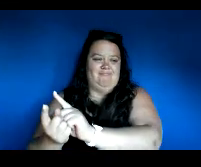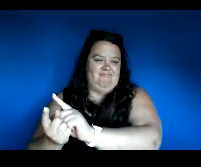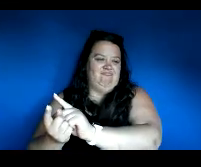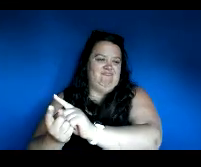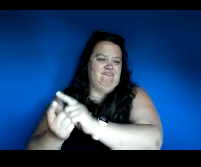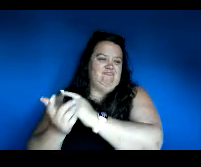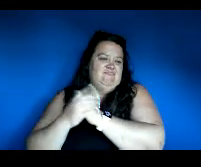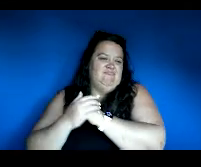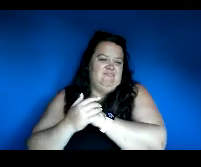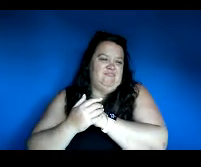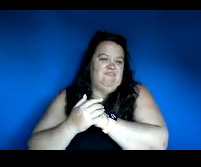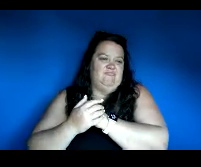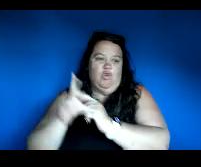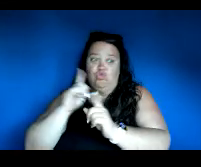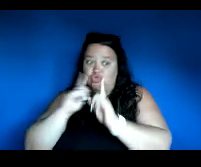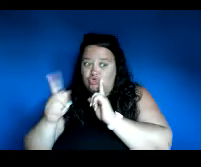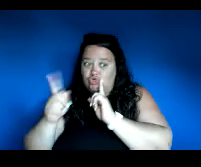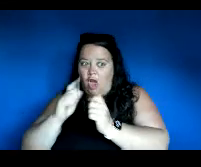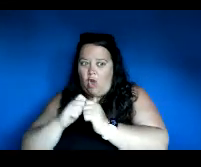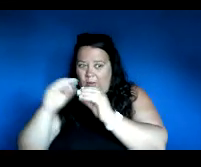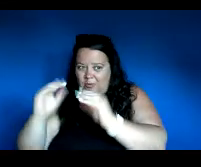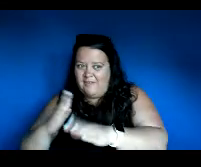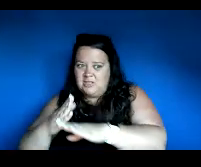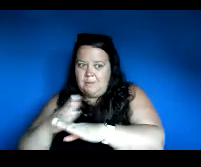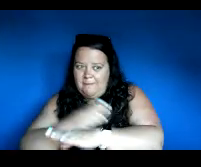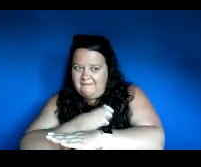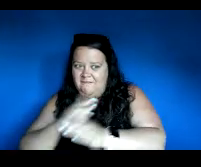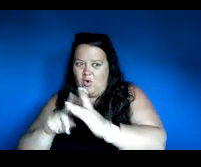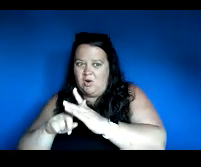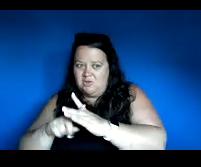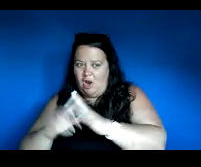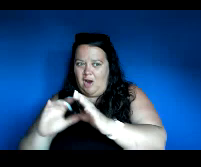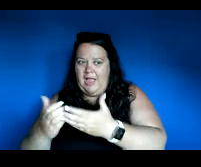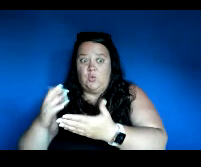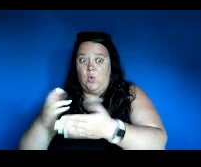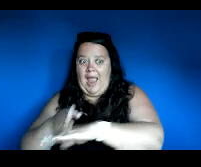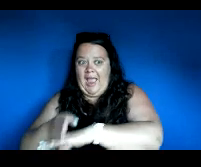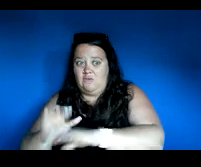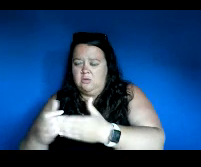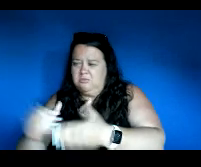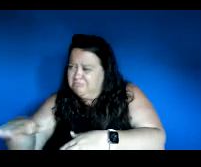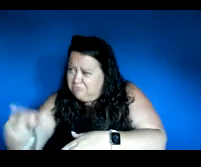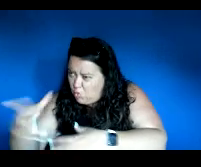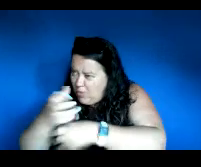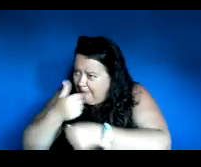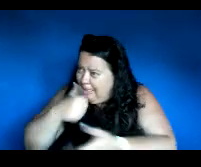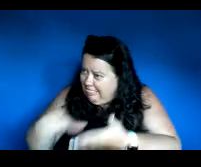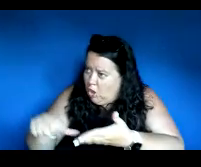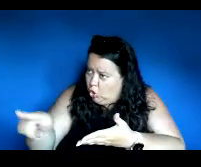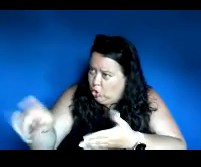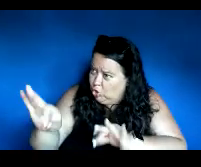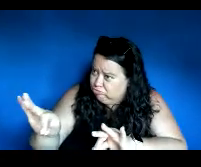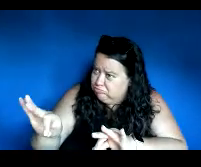You know, talk to the professor before or after class, "Hey, did you get my letter of accommodation? Can we set up a time to discuss my accommodation needs